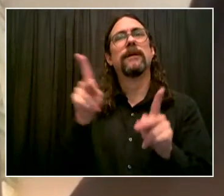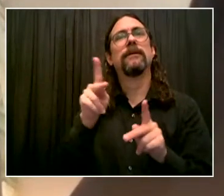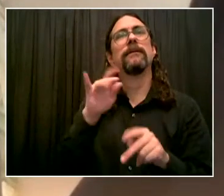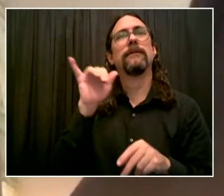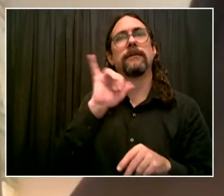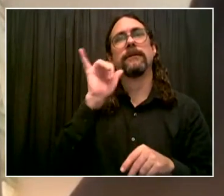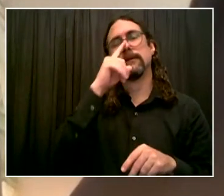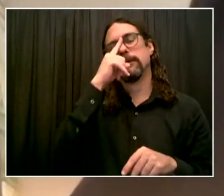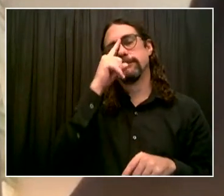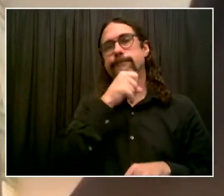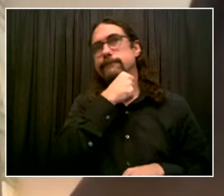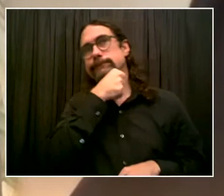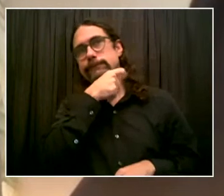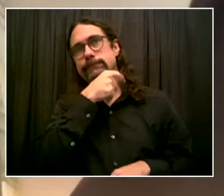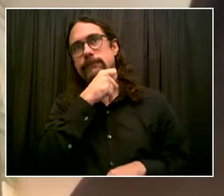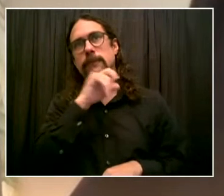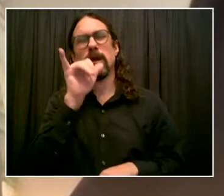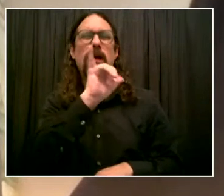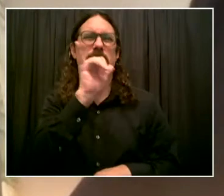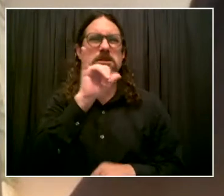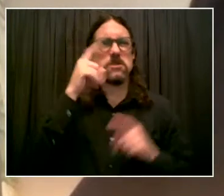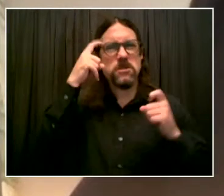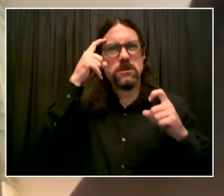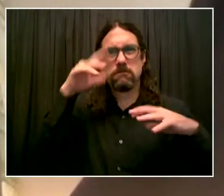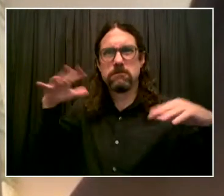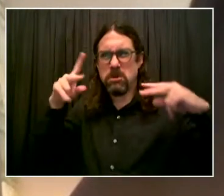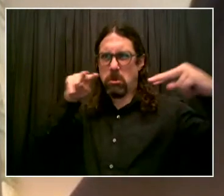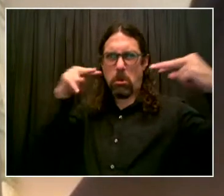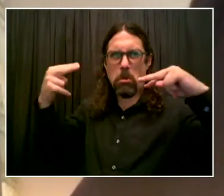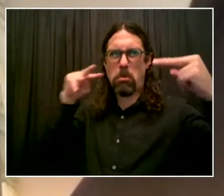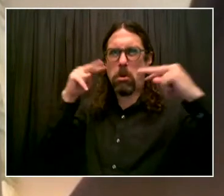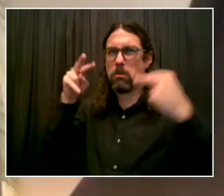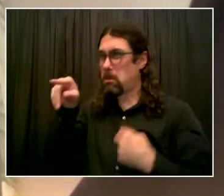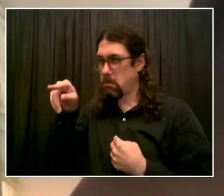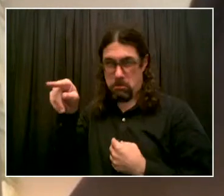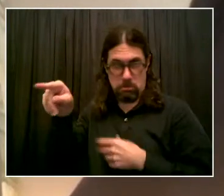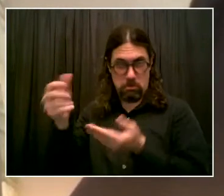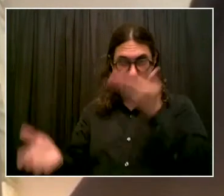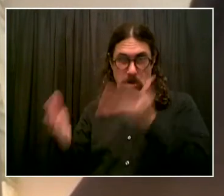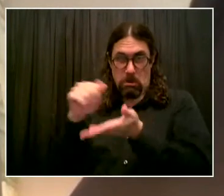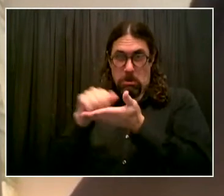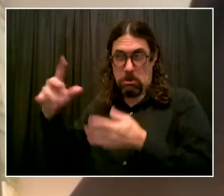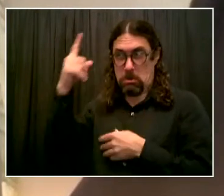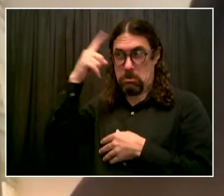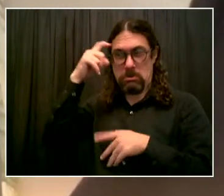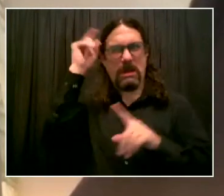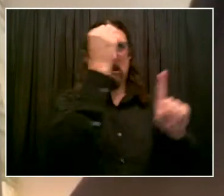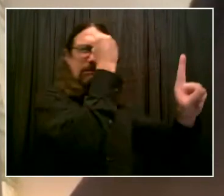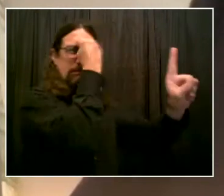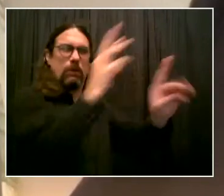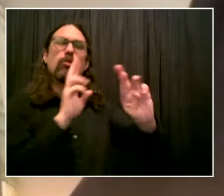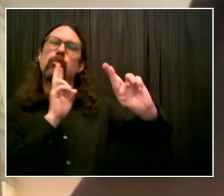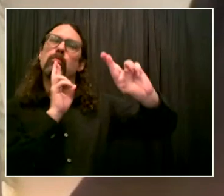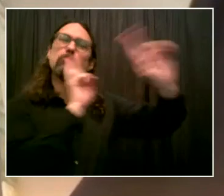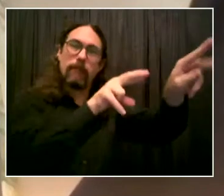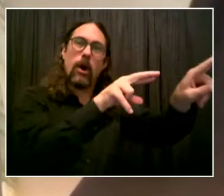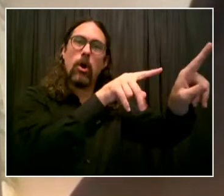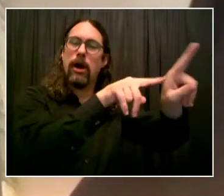AND AIDING SOMEONE WHO IS SEEKING AN ABORTION . NOW, THAT IS SOMETHING WE